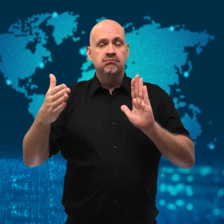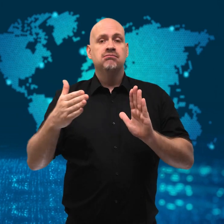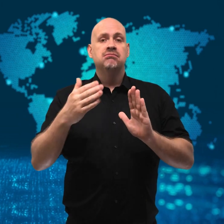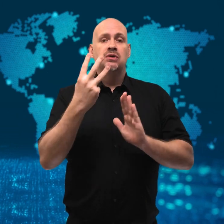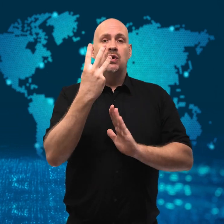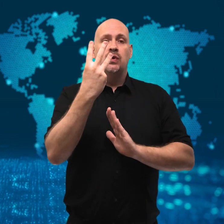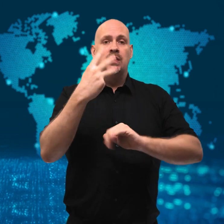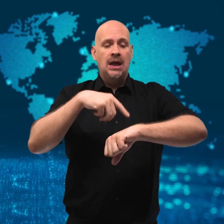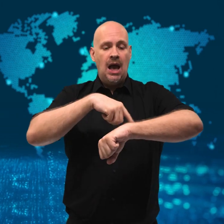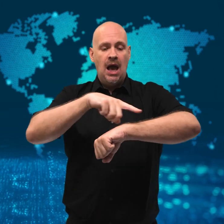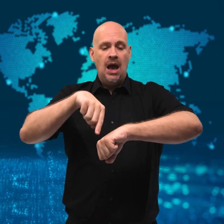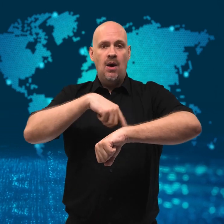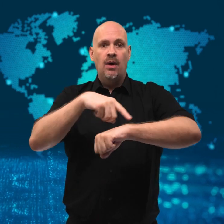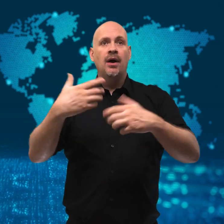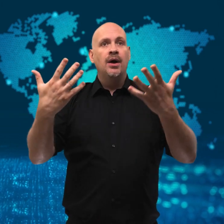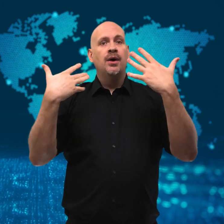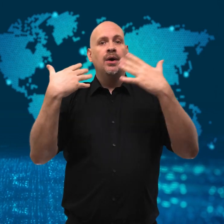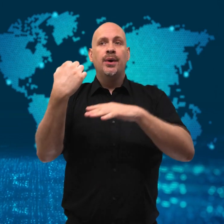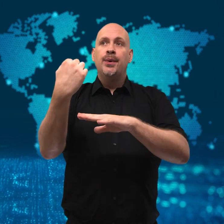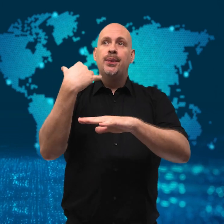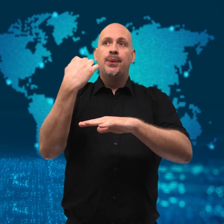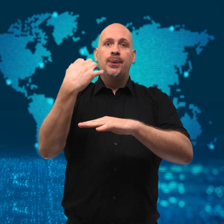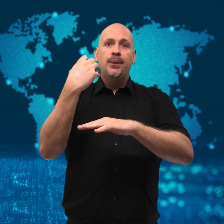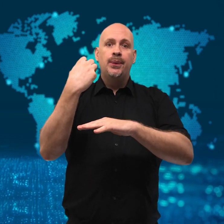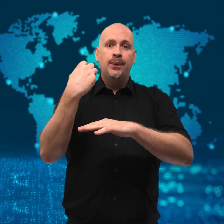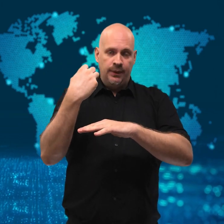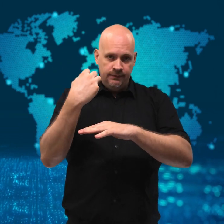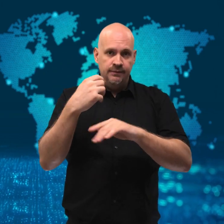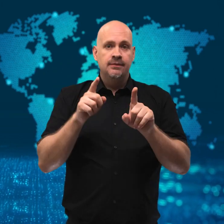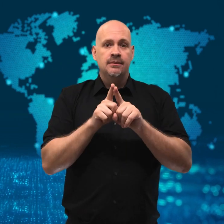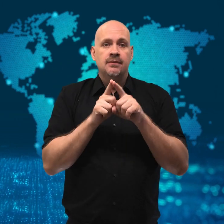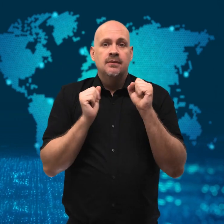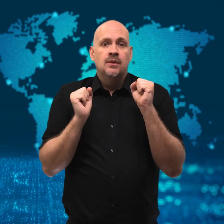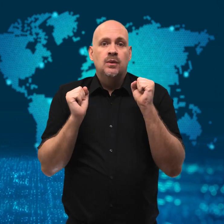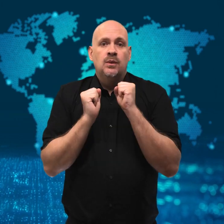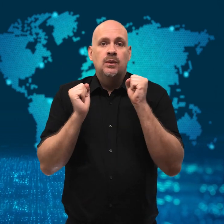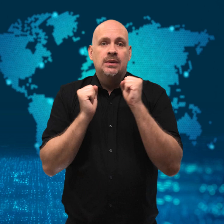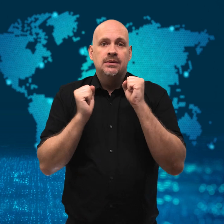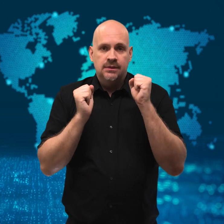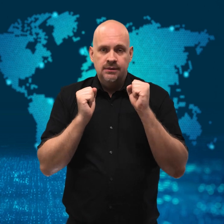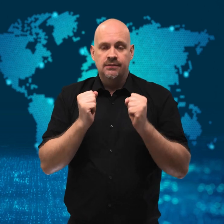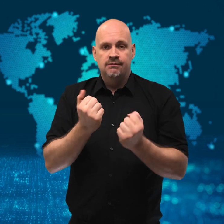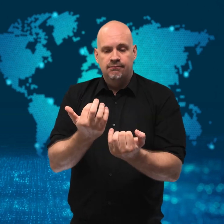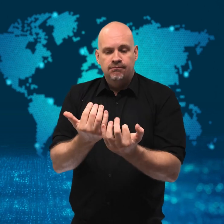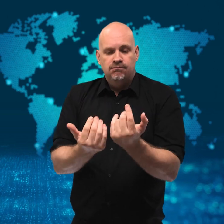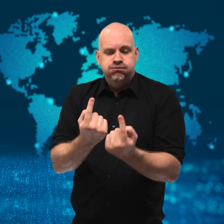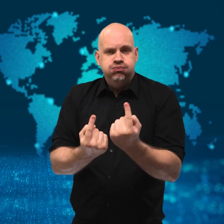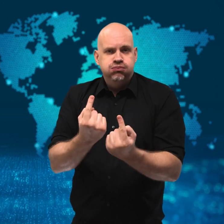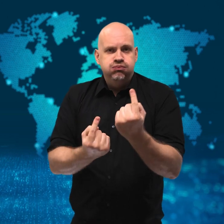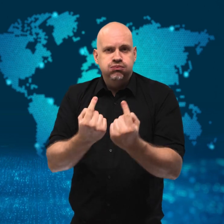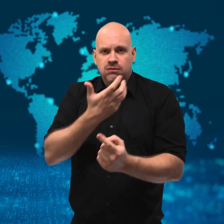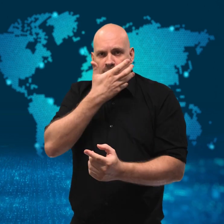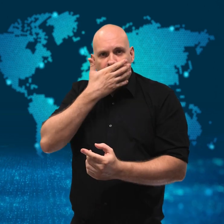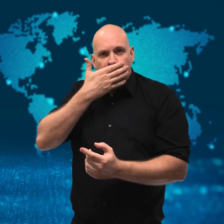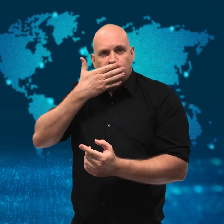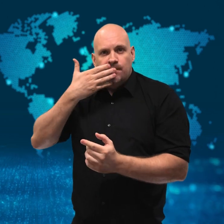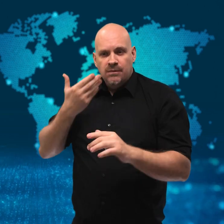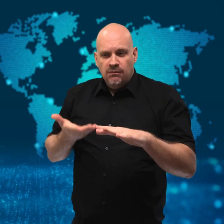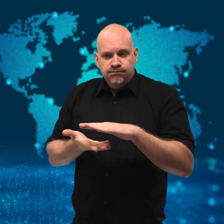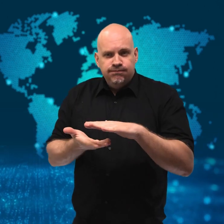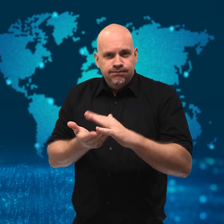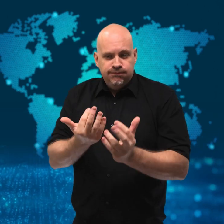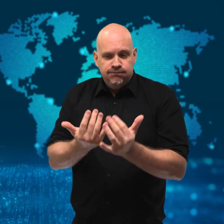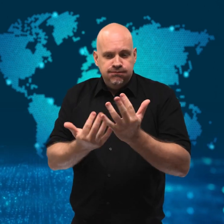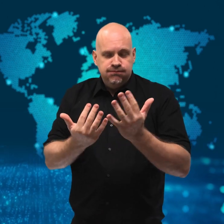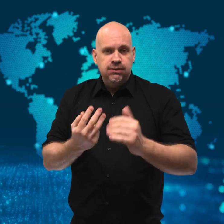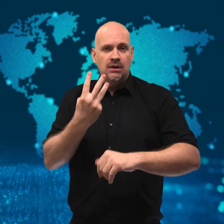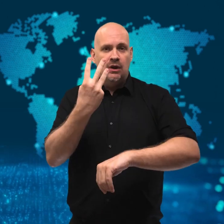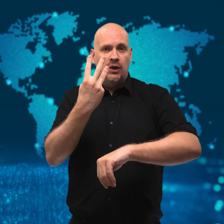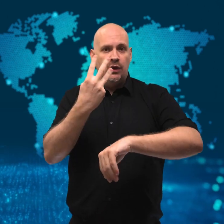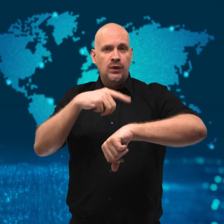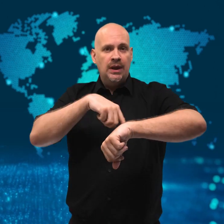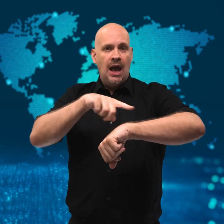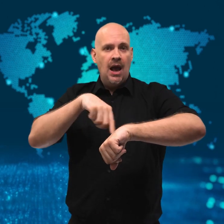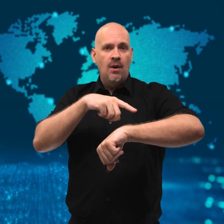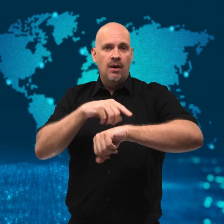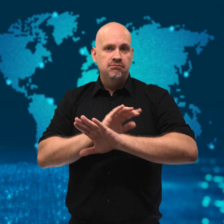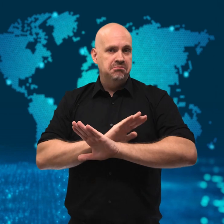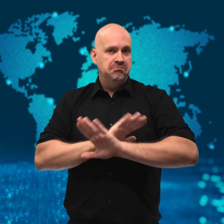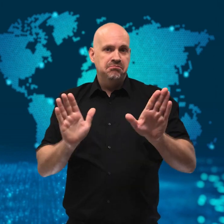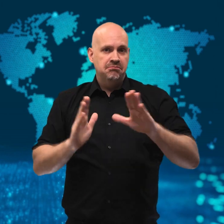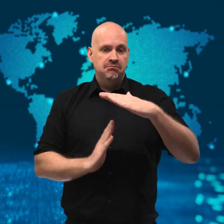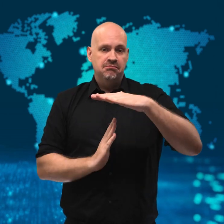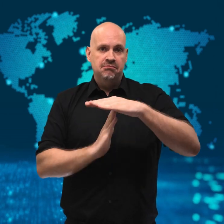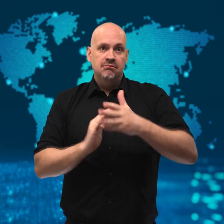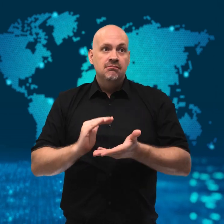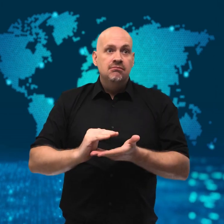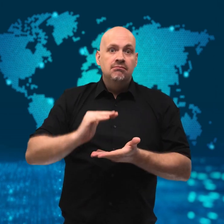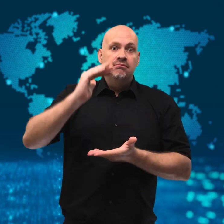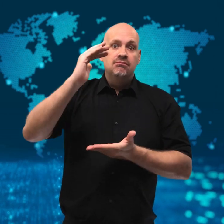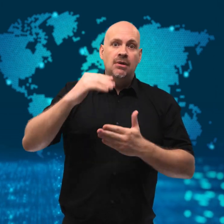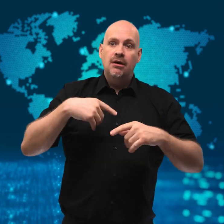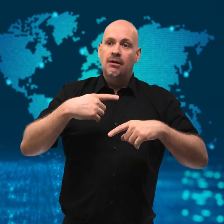residents routinely use only three hours of air conditioning during summer,